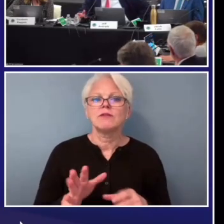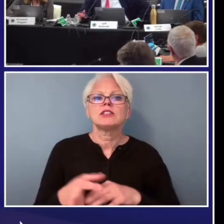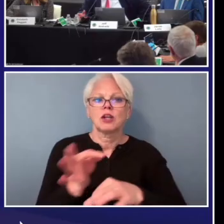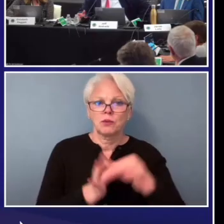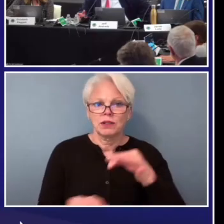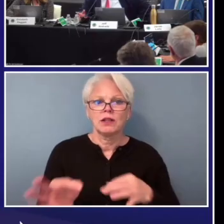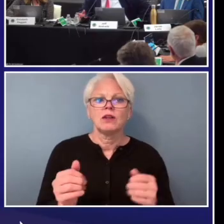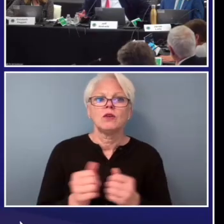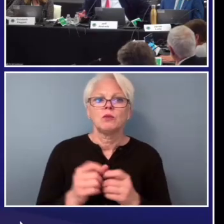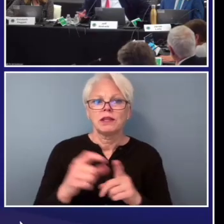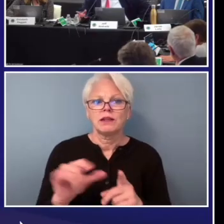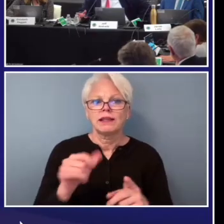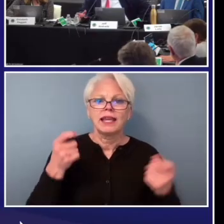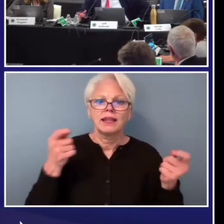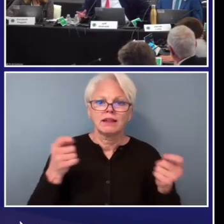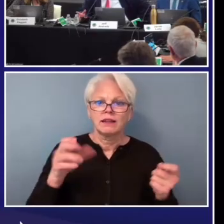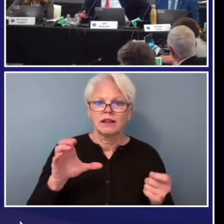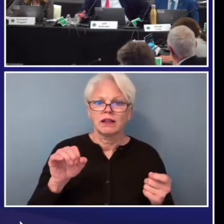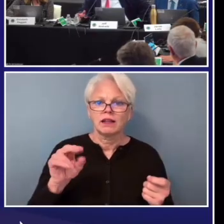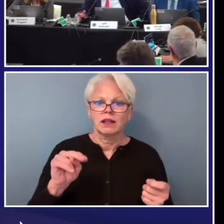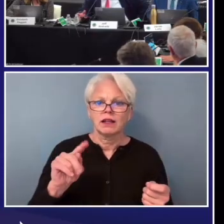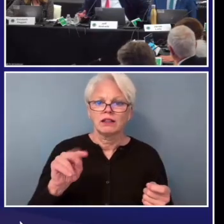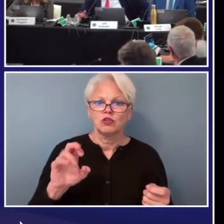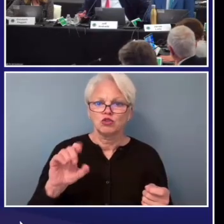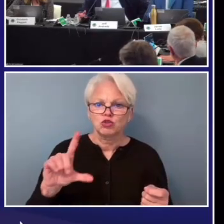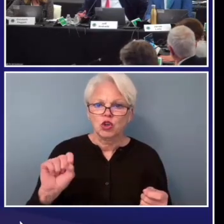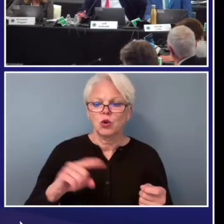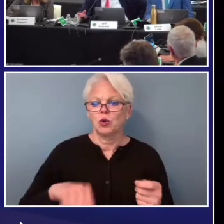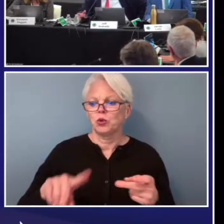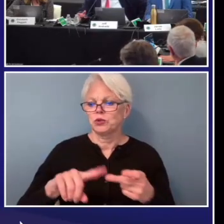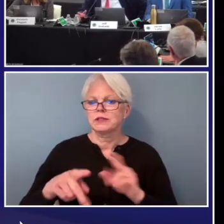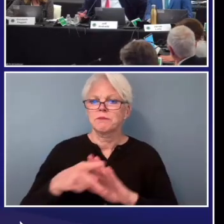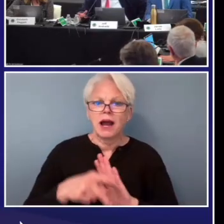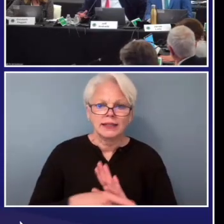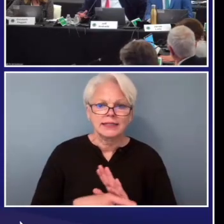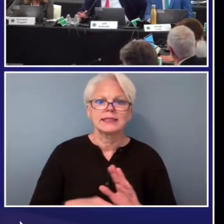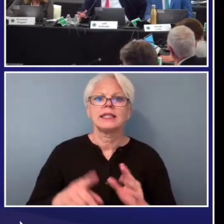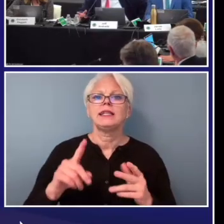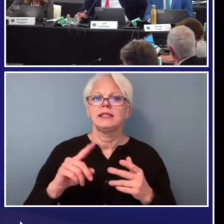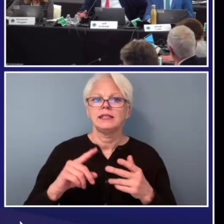terms like controls. and policies. And we also want to clarify